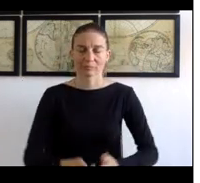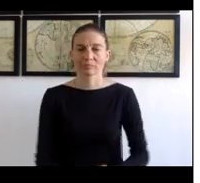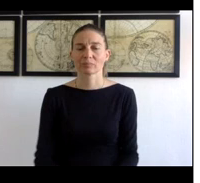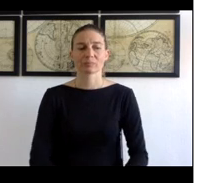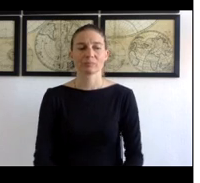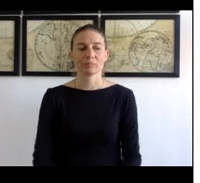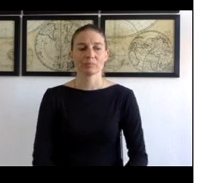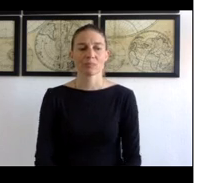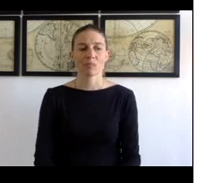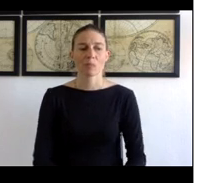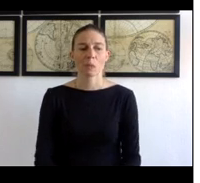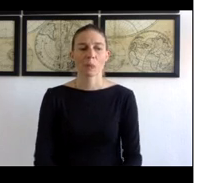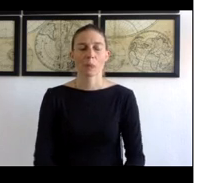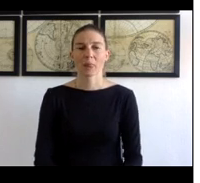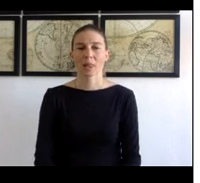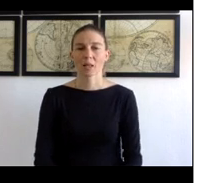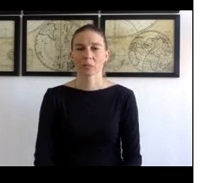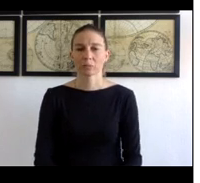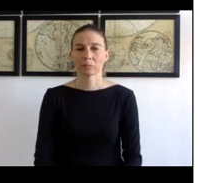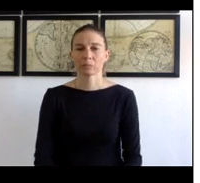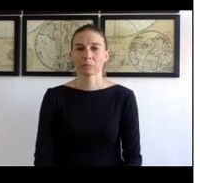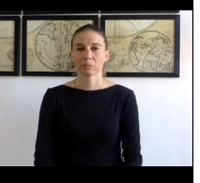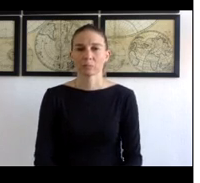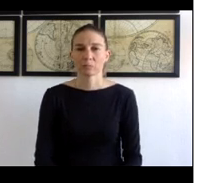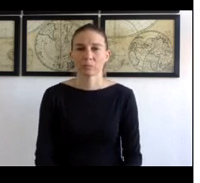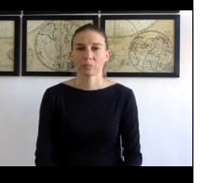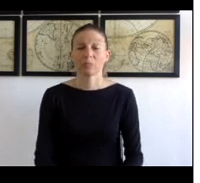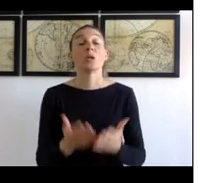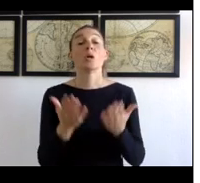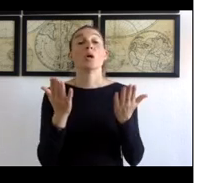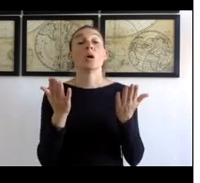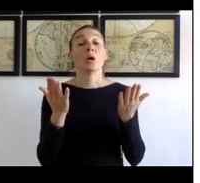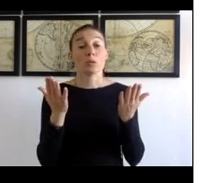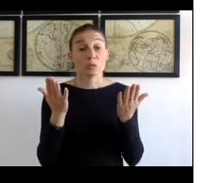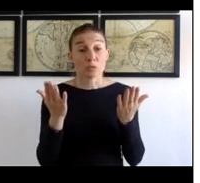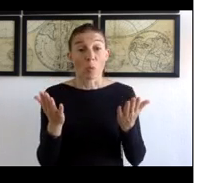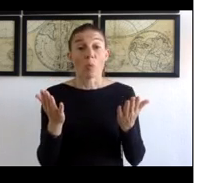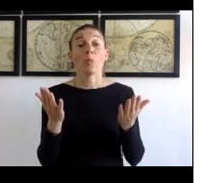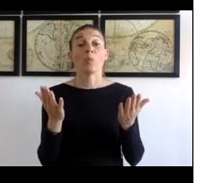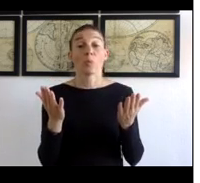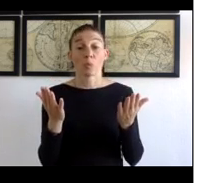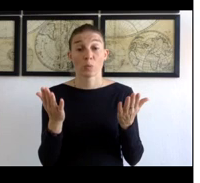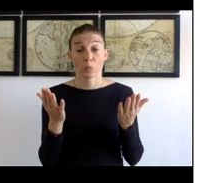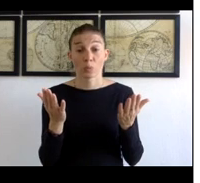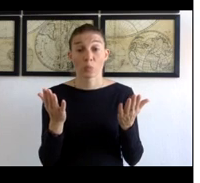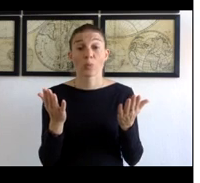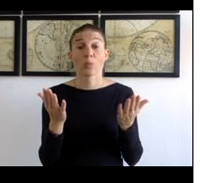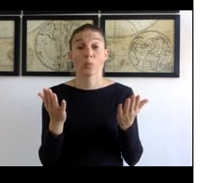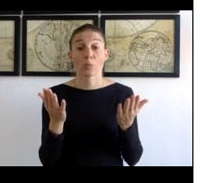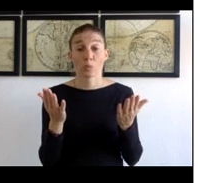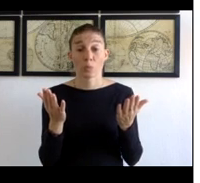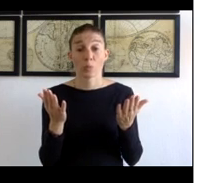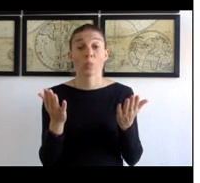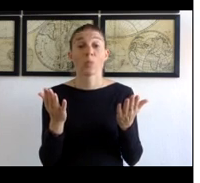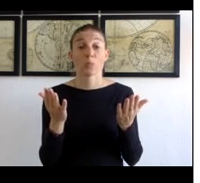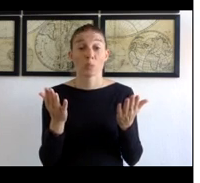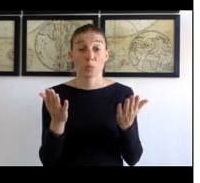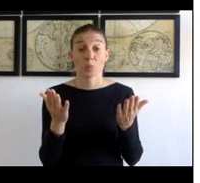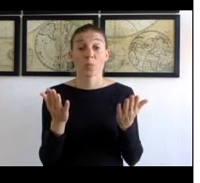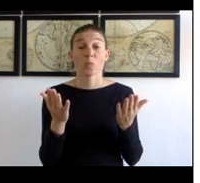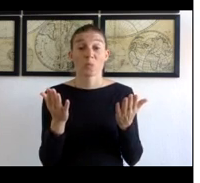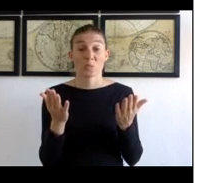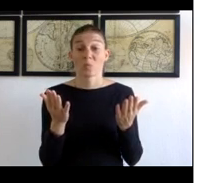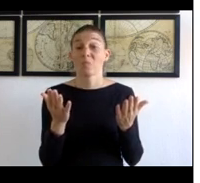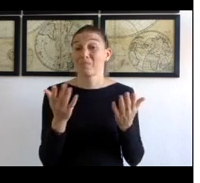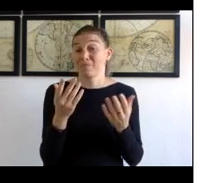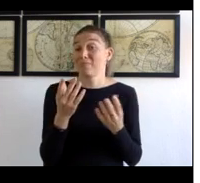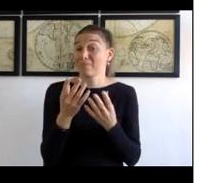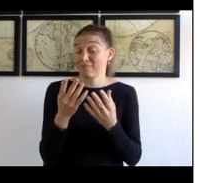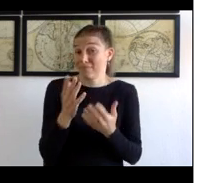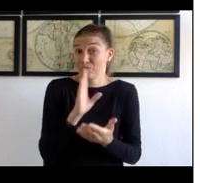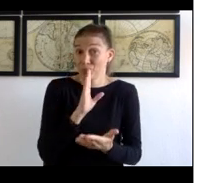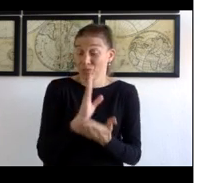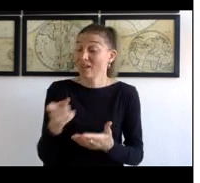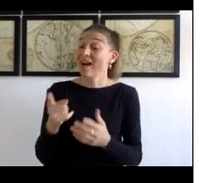only up to 15% of all respondents may report some difficulties